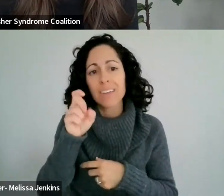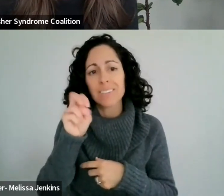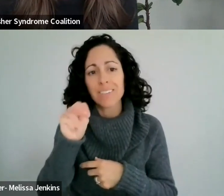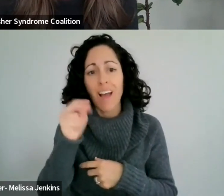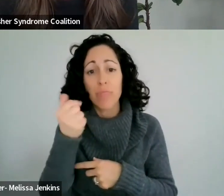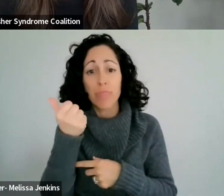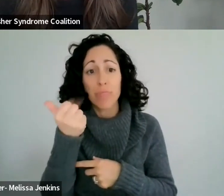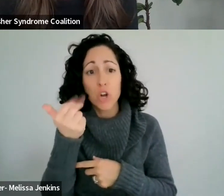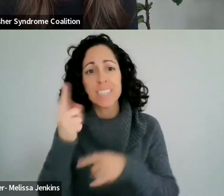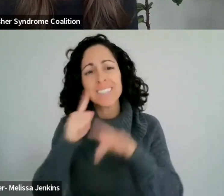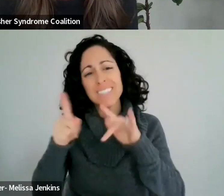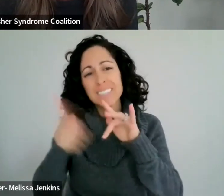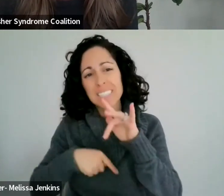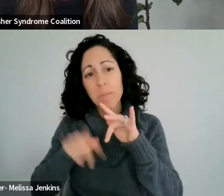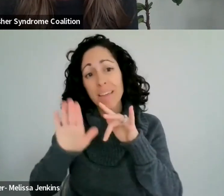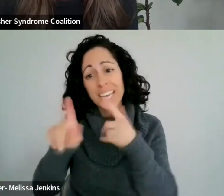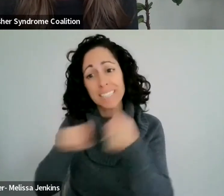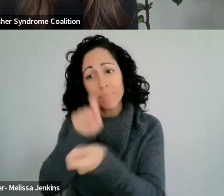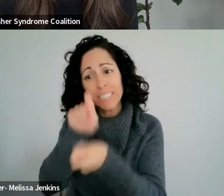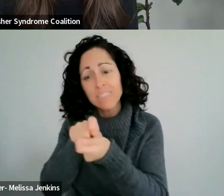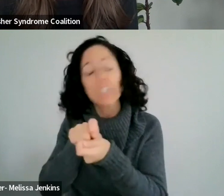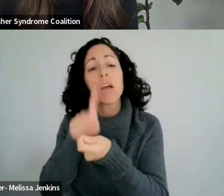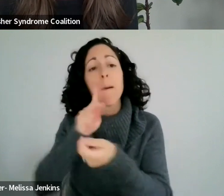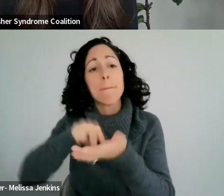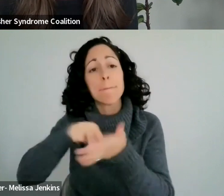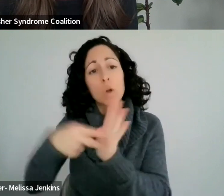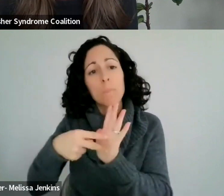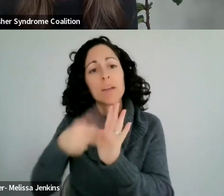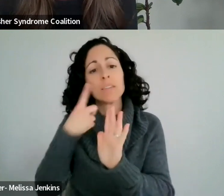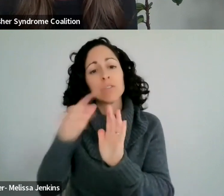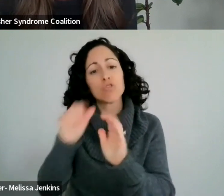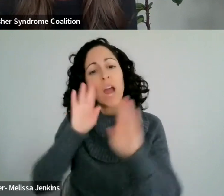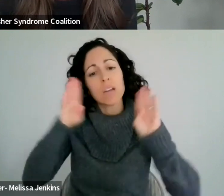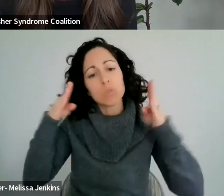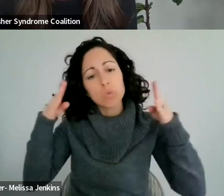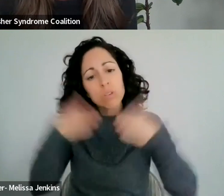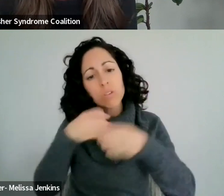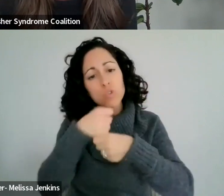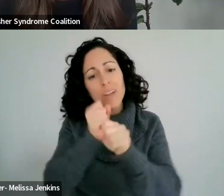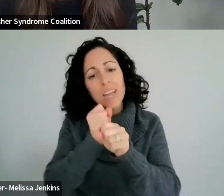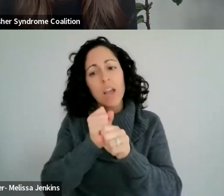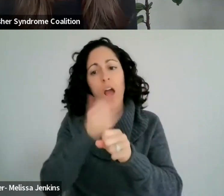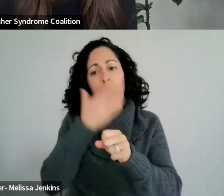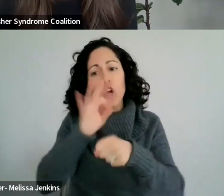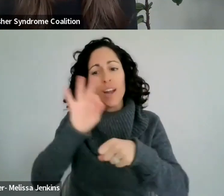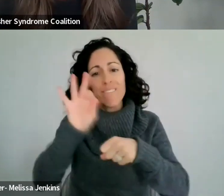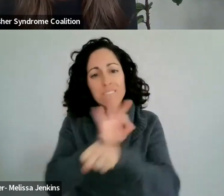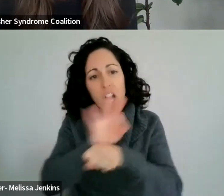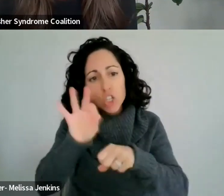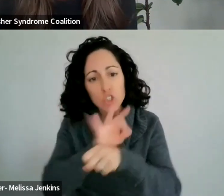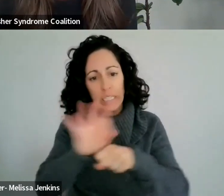is that we're trying to create a functioning usherin protein. And so if we take out exon 13, 12 and 14